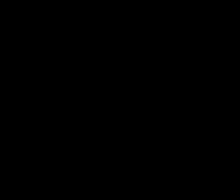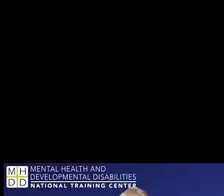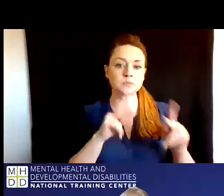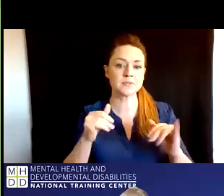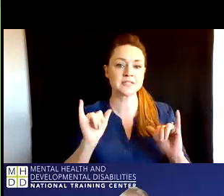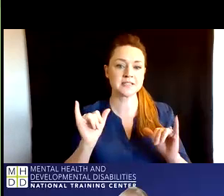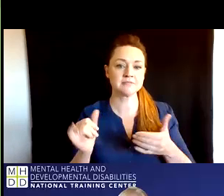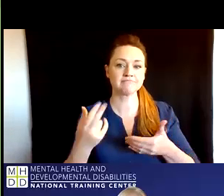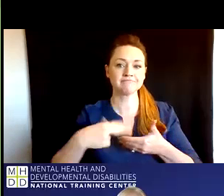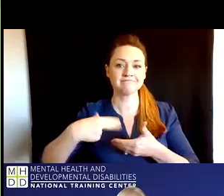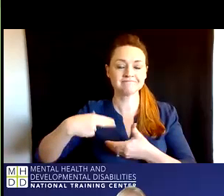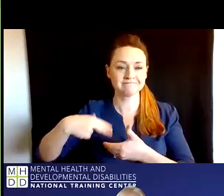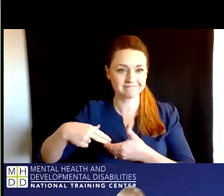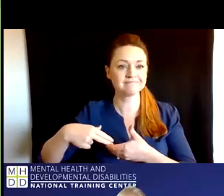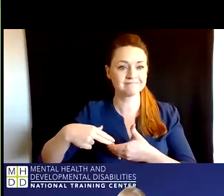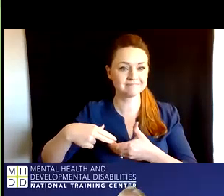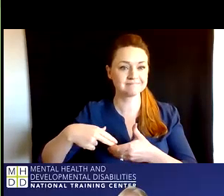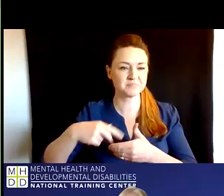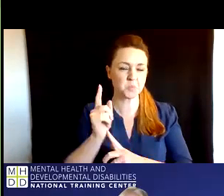And so I'm gonna give it another minute as folks join us.